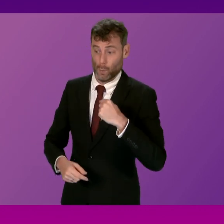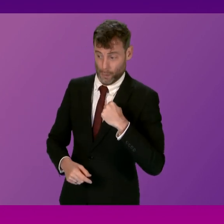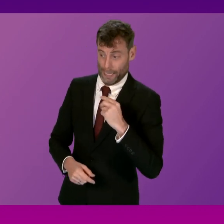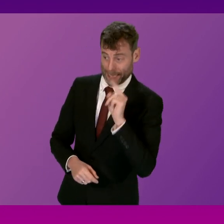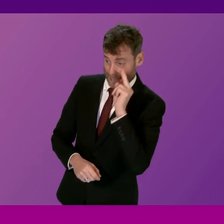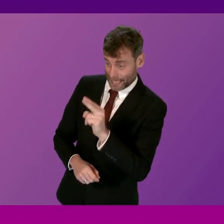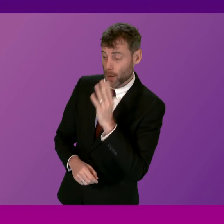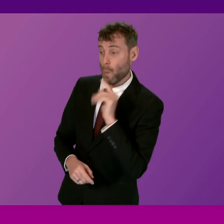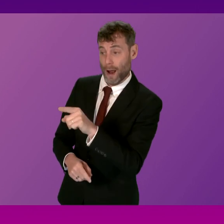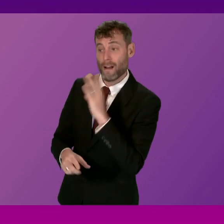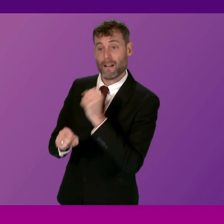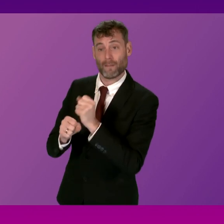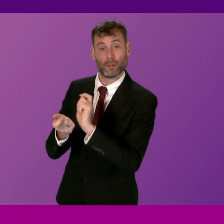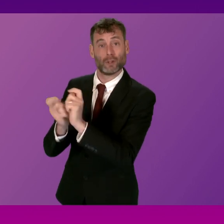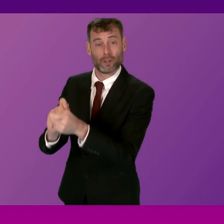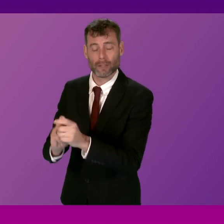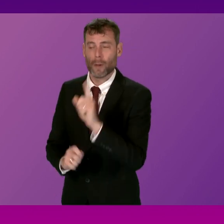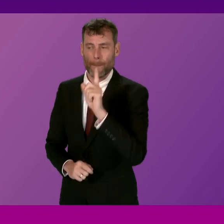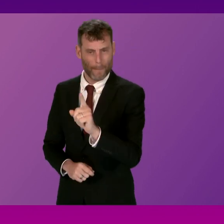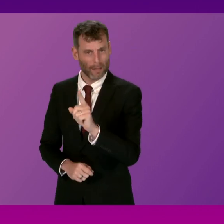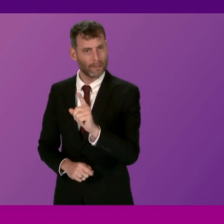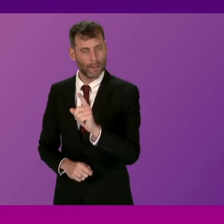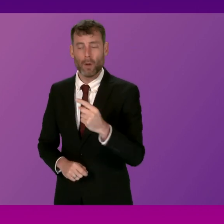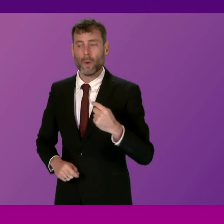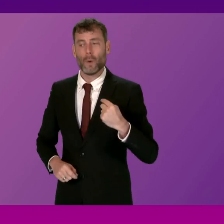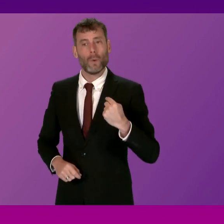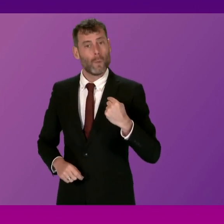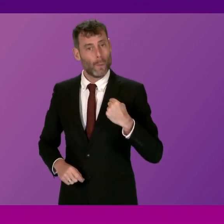Sometimes the fight can feel endless, but our achievements come despite the challenges,